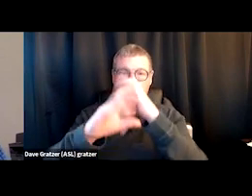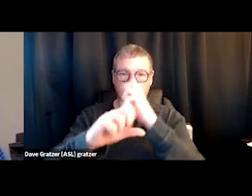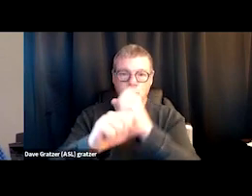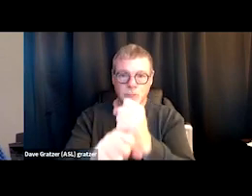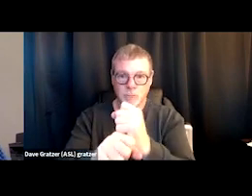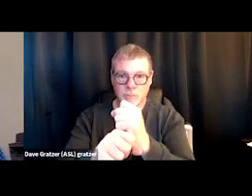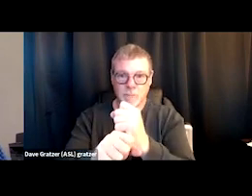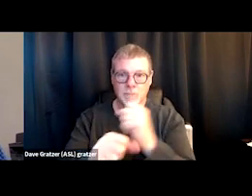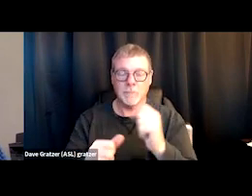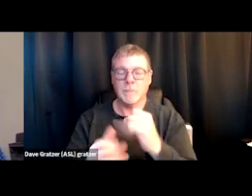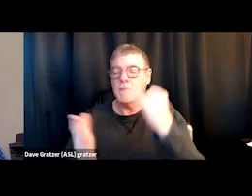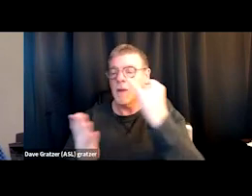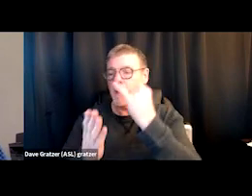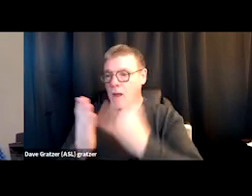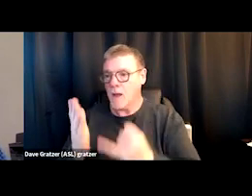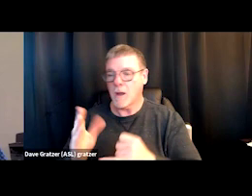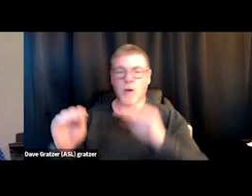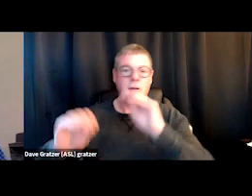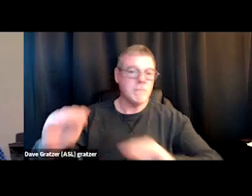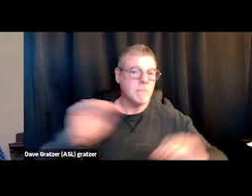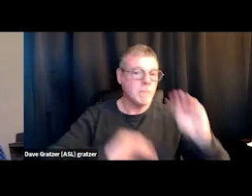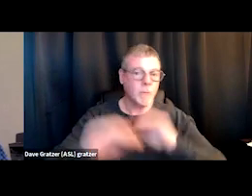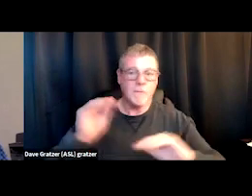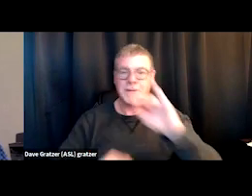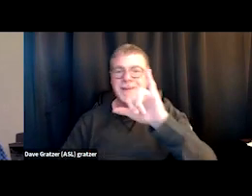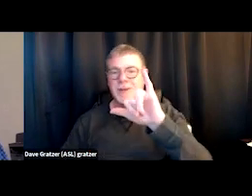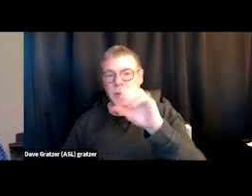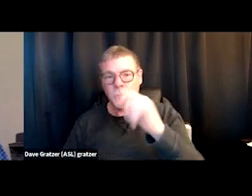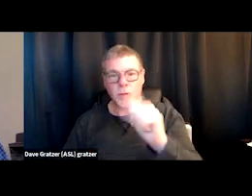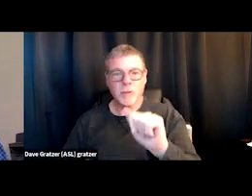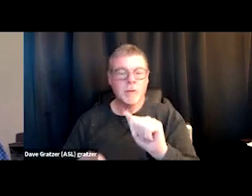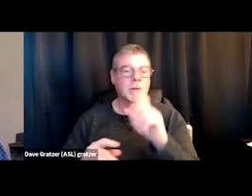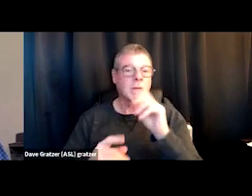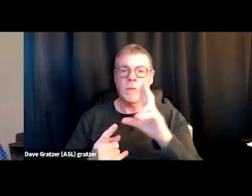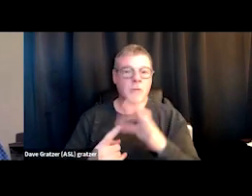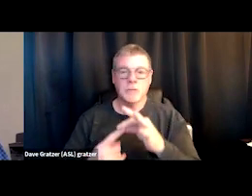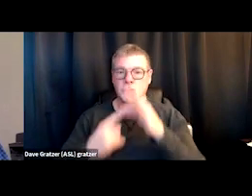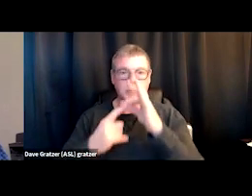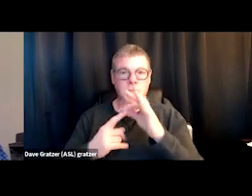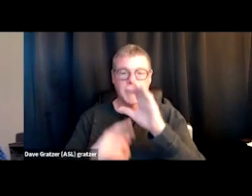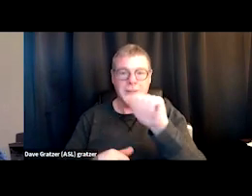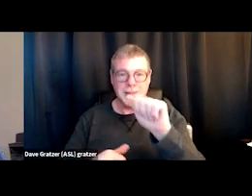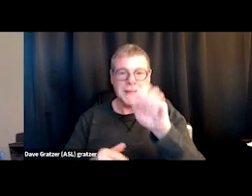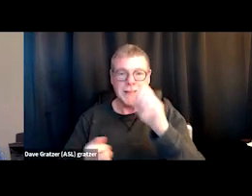whether it's art or movement or yoga, or certainly, everything is case management-centric,